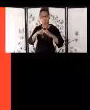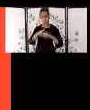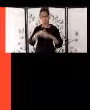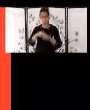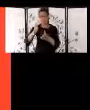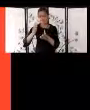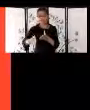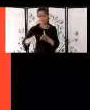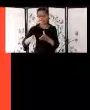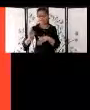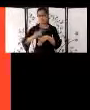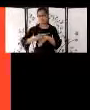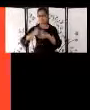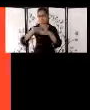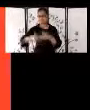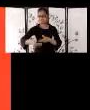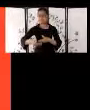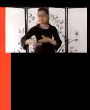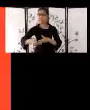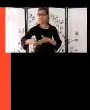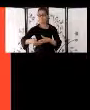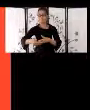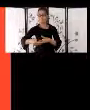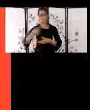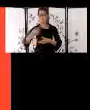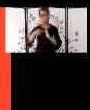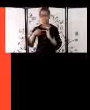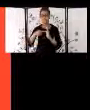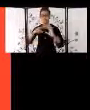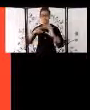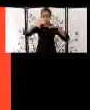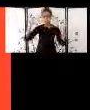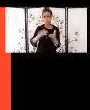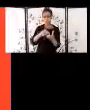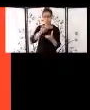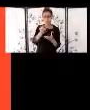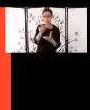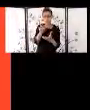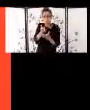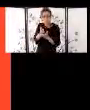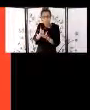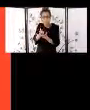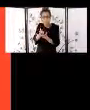could include a distinct phase of an overall larger project.